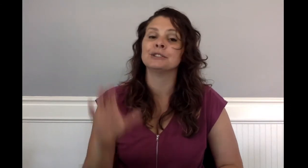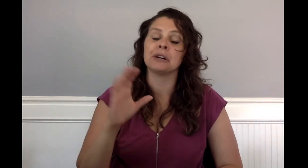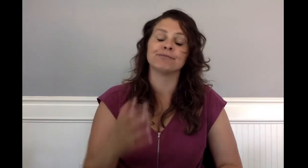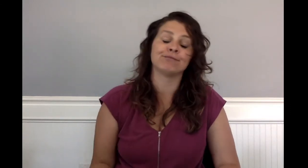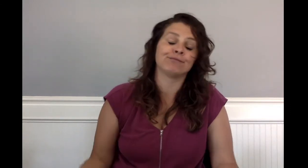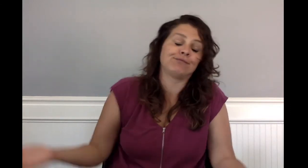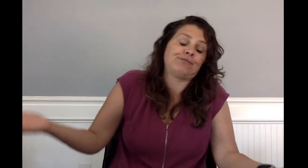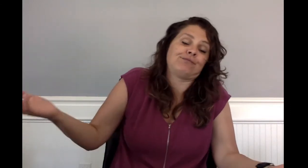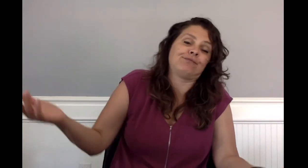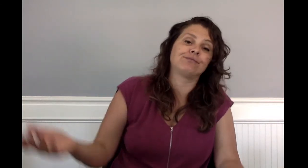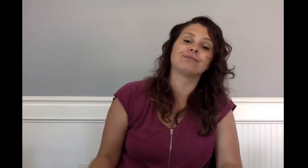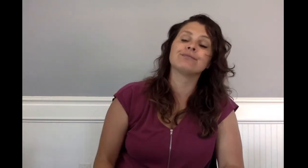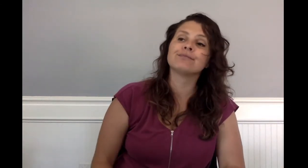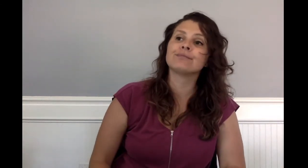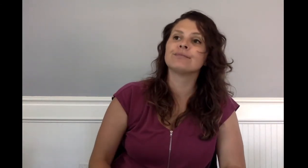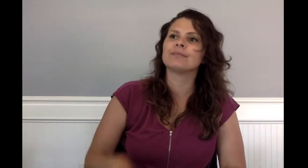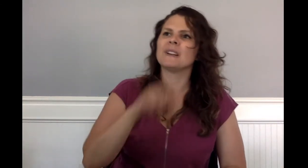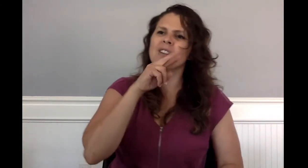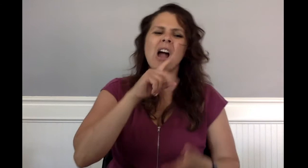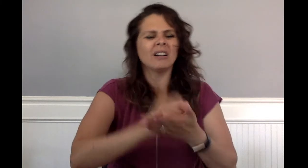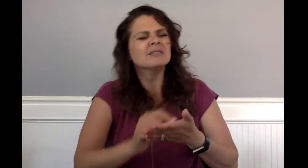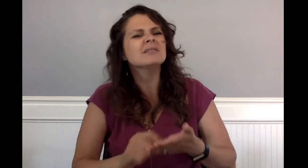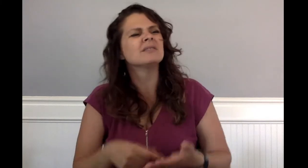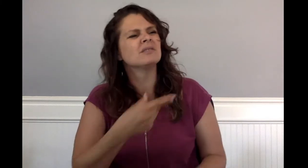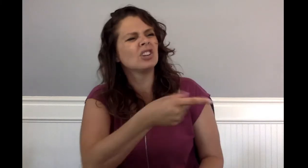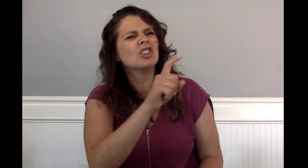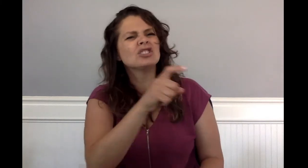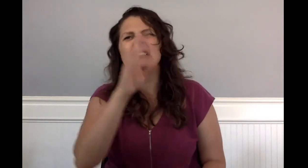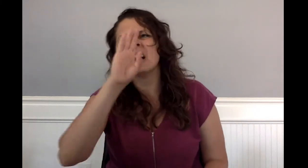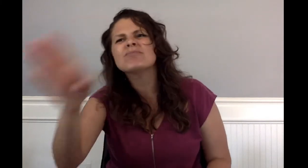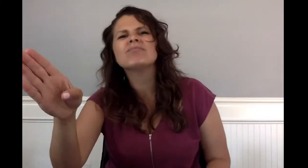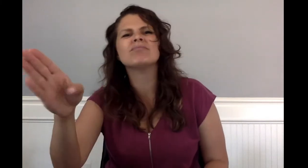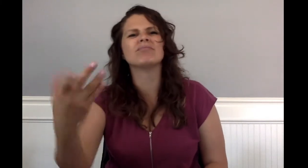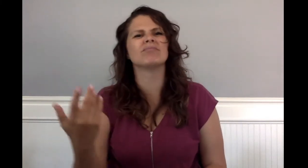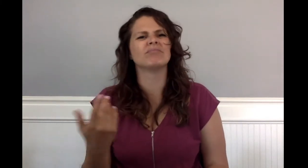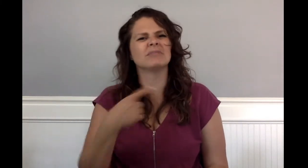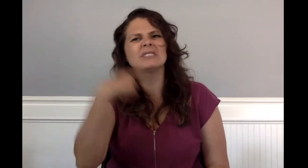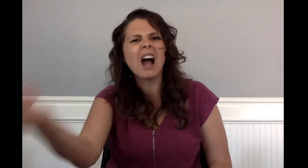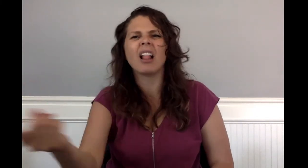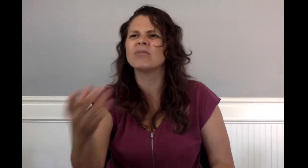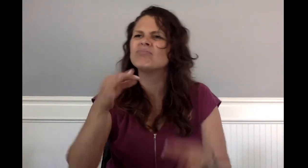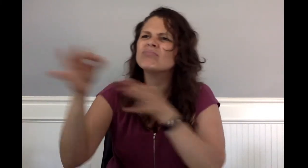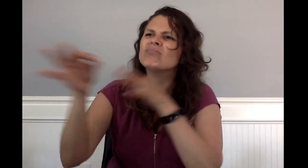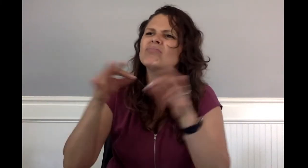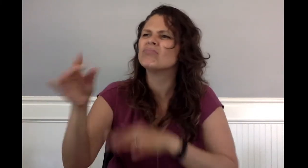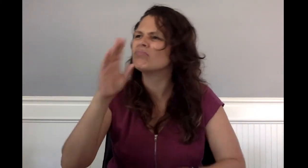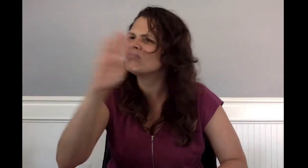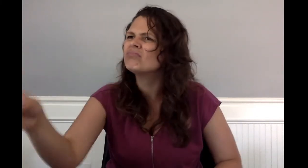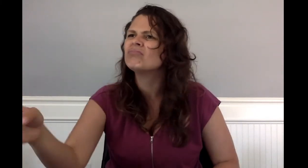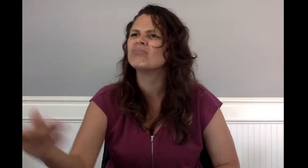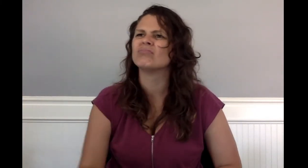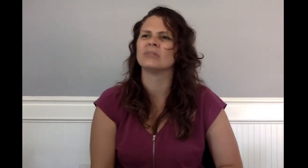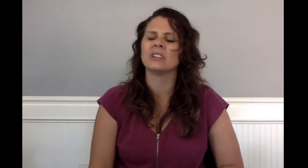Charlie shrugged. “You should tell them,” Frog wrote.